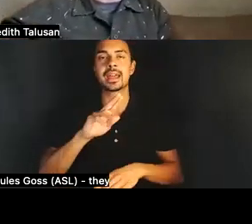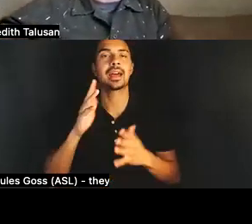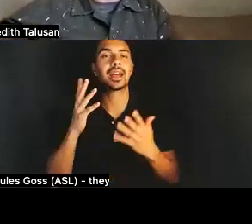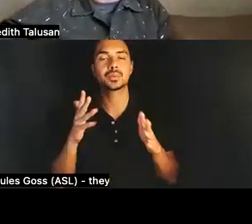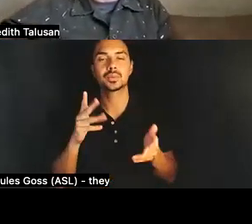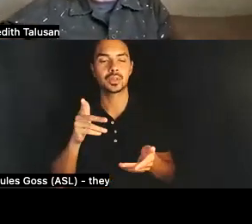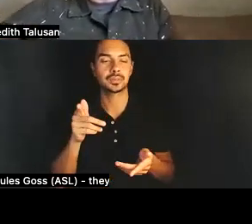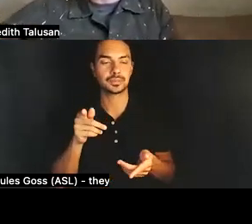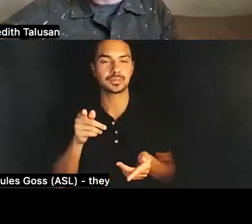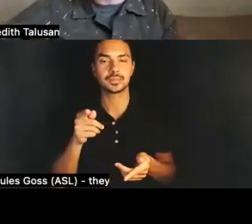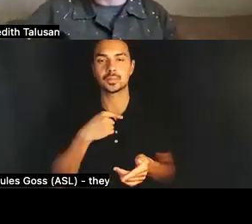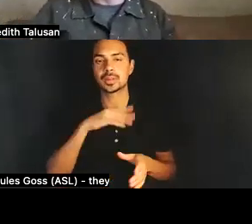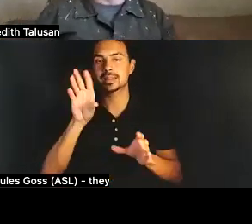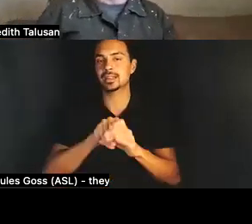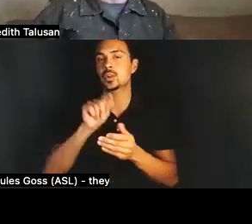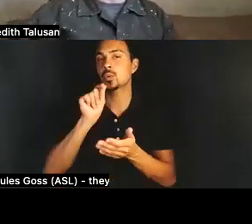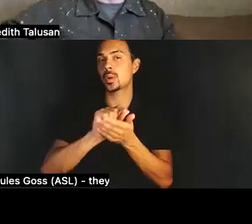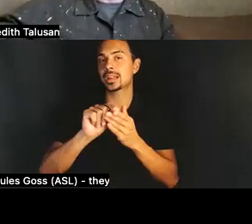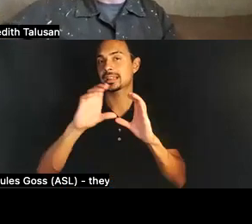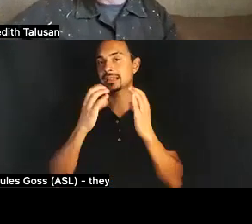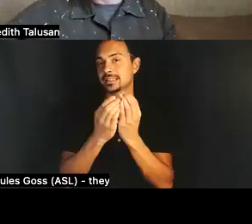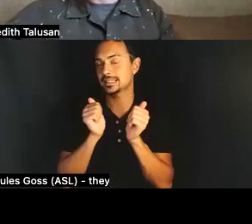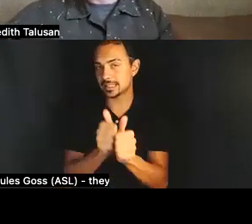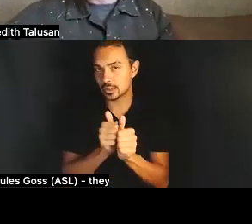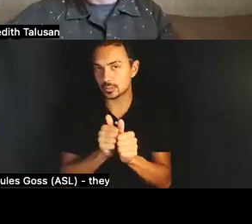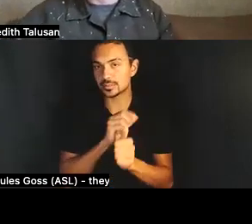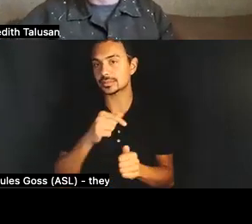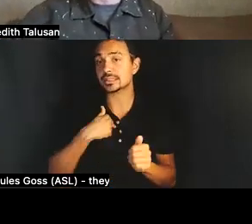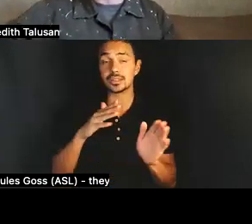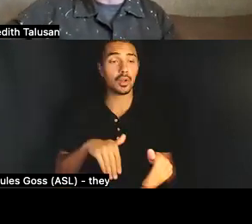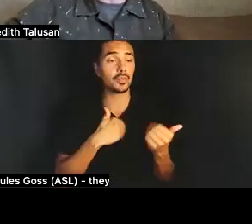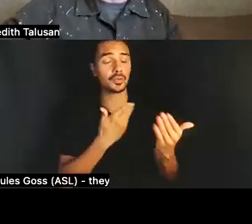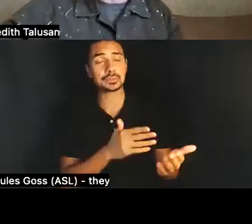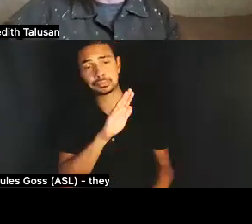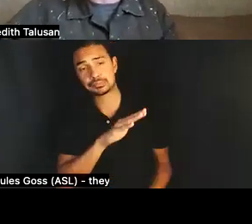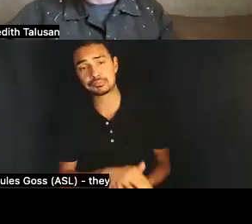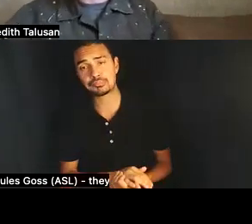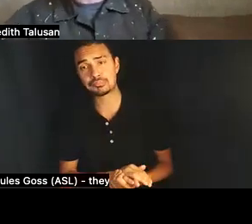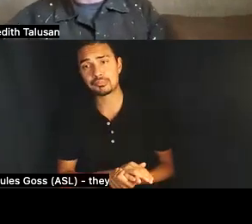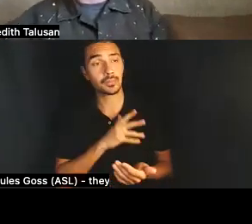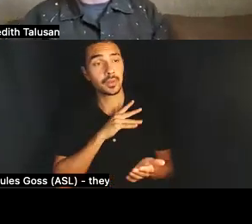by absolutely no we were in a writing class together.